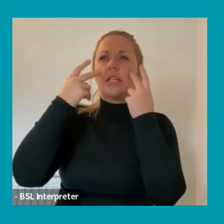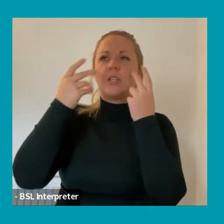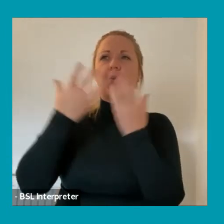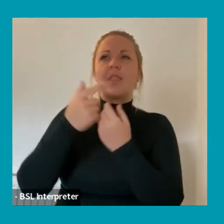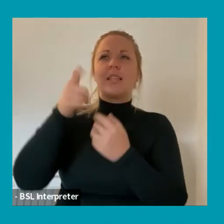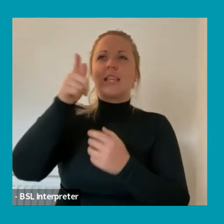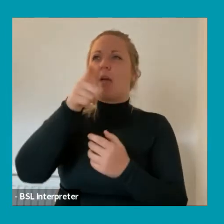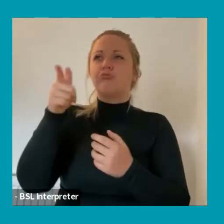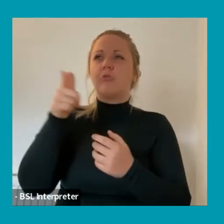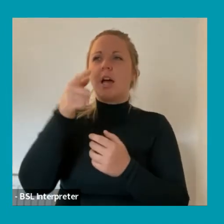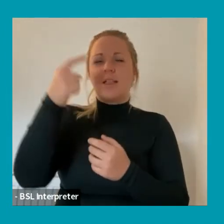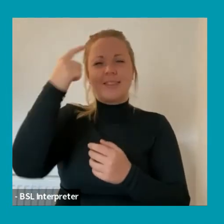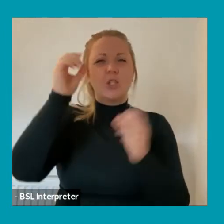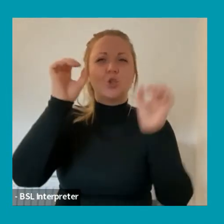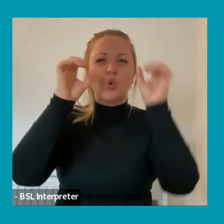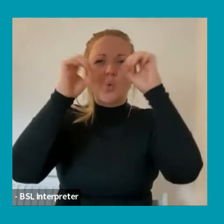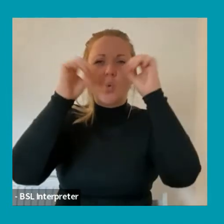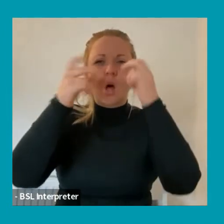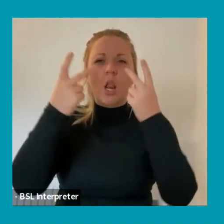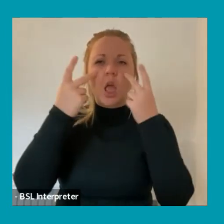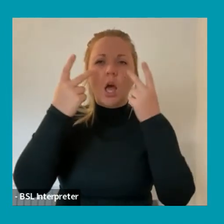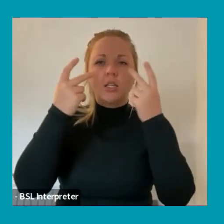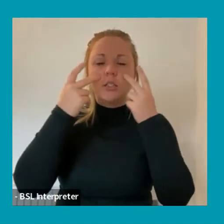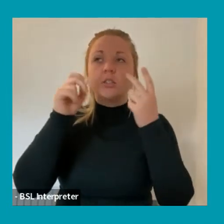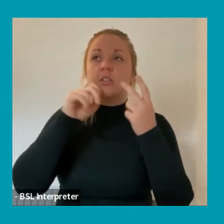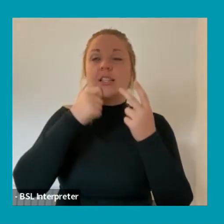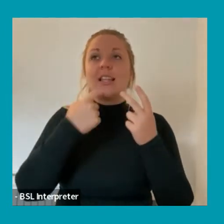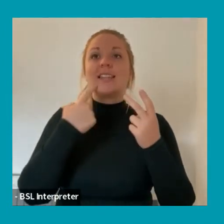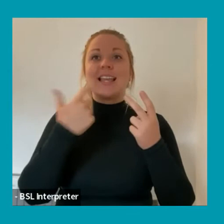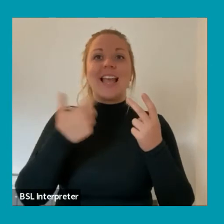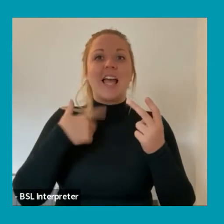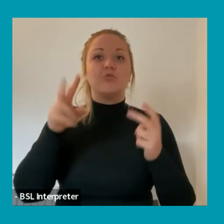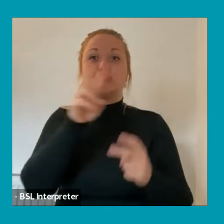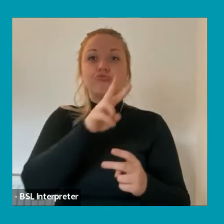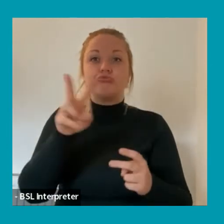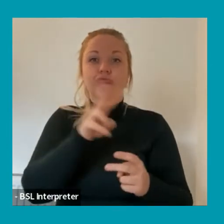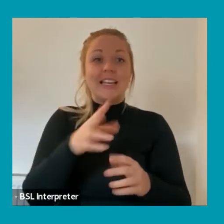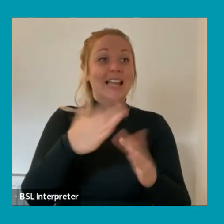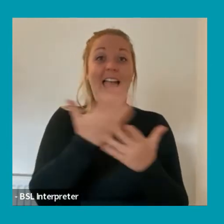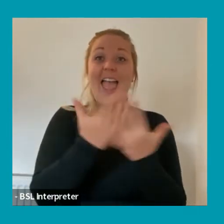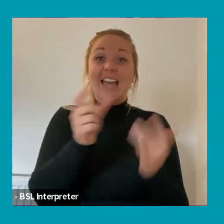And they, they read you know the text to you. And, it is fantastic.